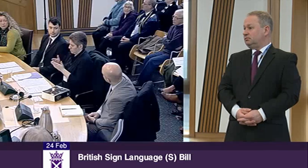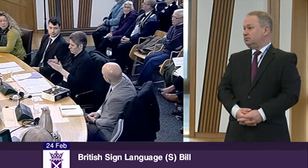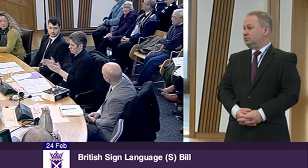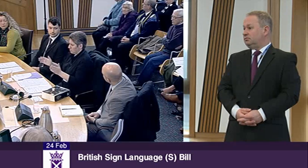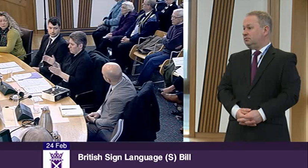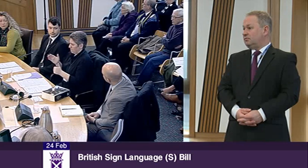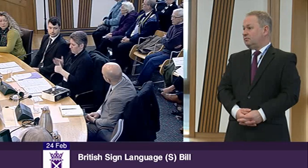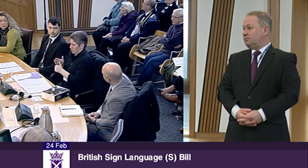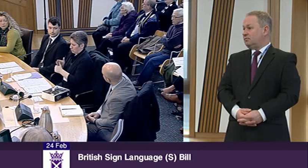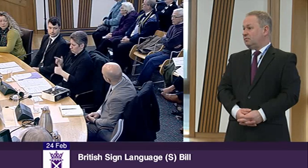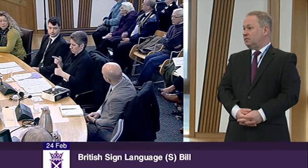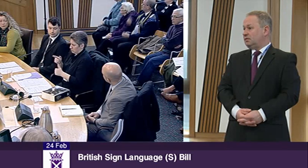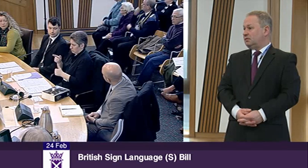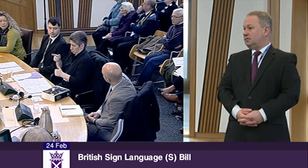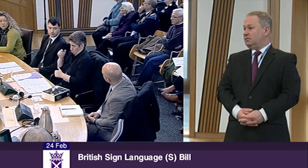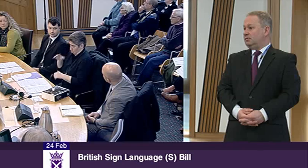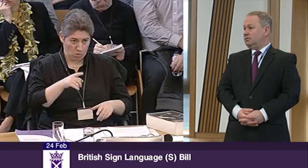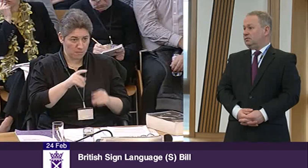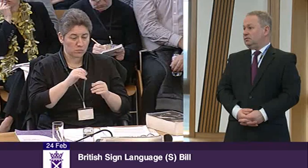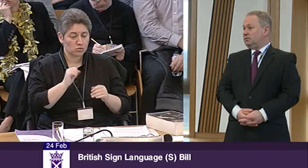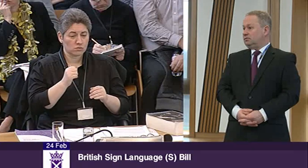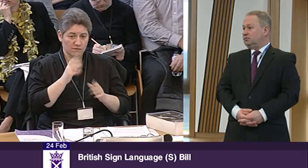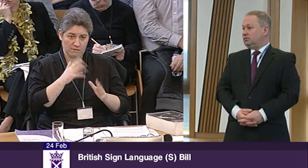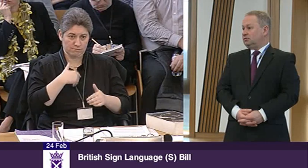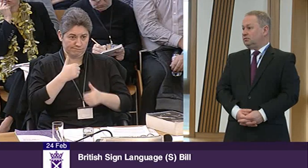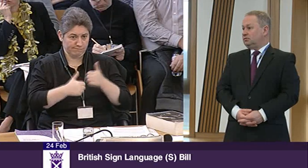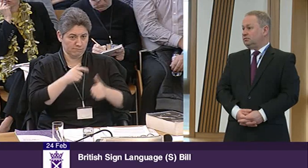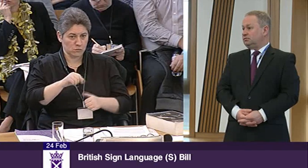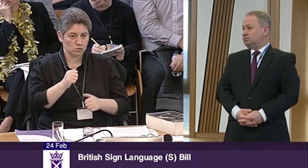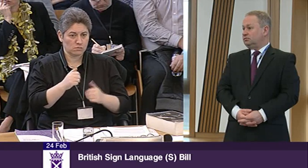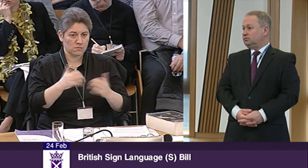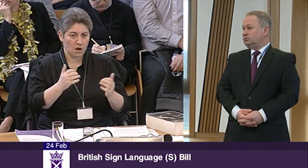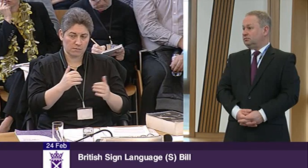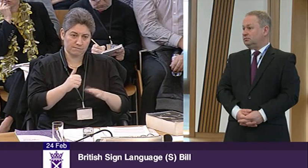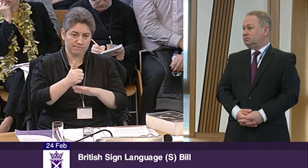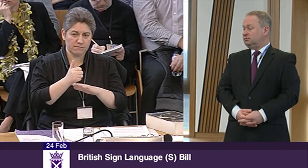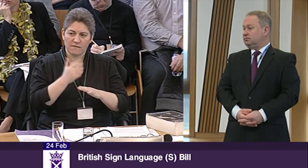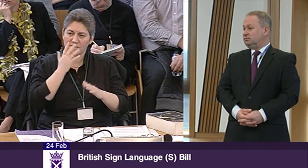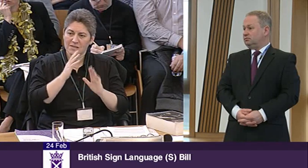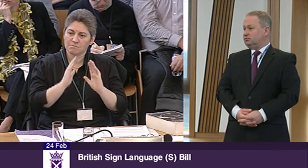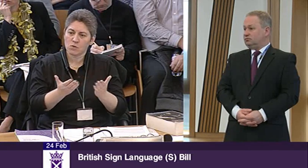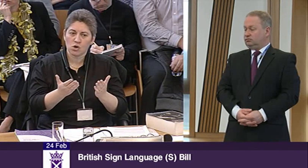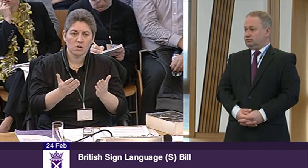Avril Hepner: First, we would like to say that the Scottish Parliament’s Facebook